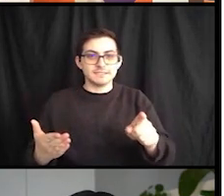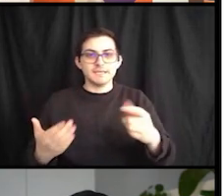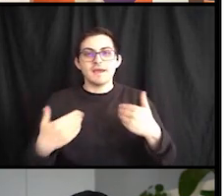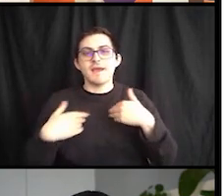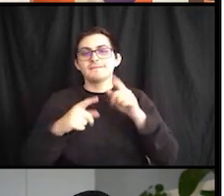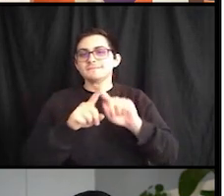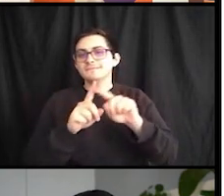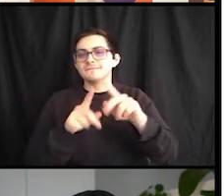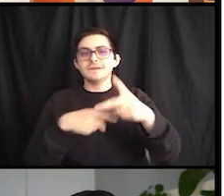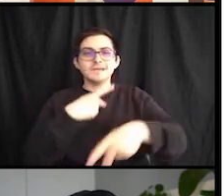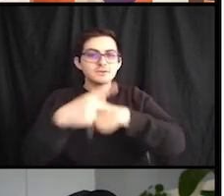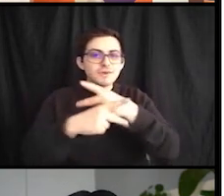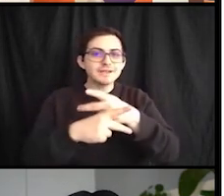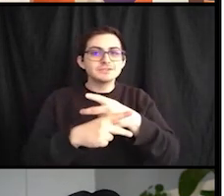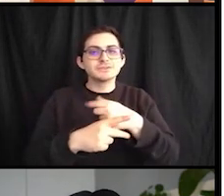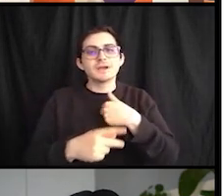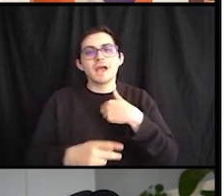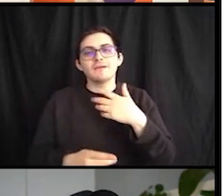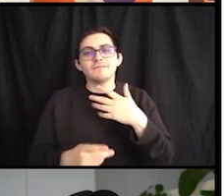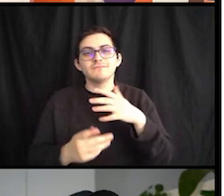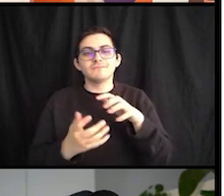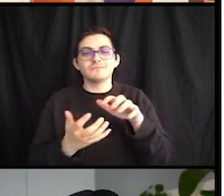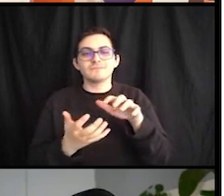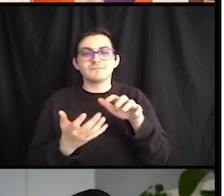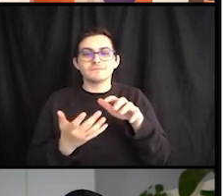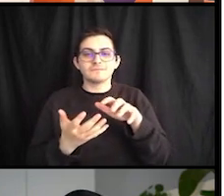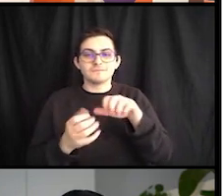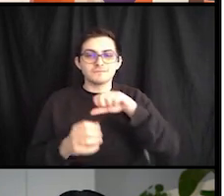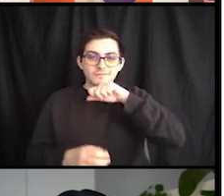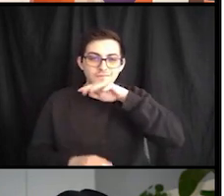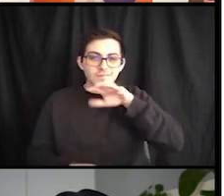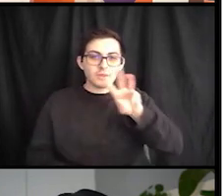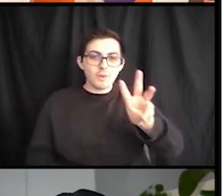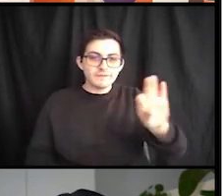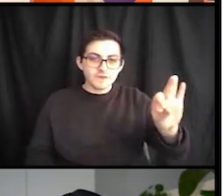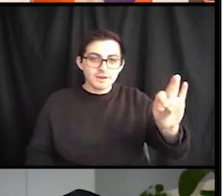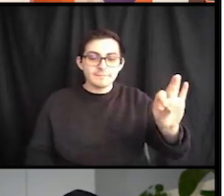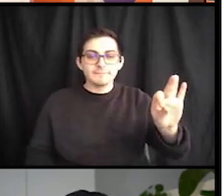there's some kind of messy wire frames. I want to show this design to the team in a meeting,